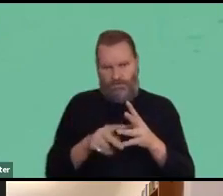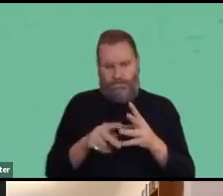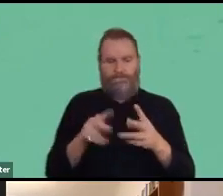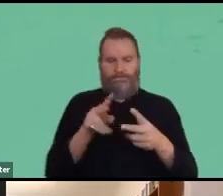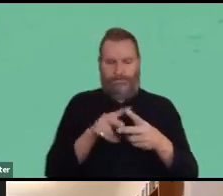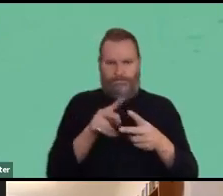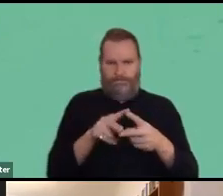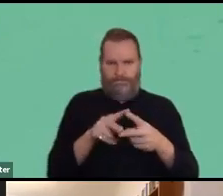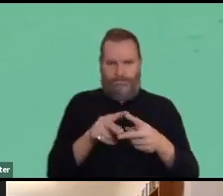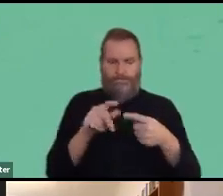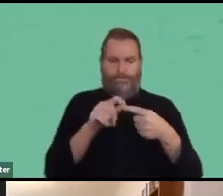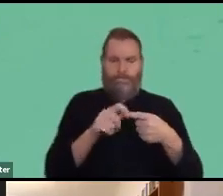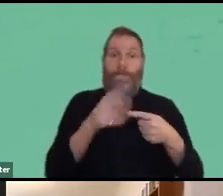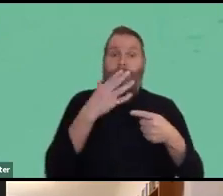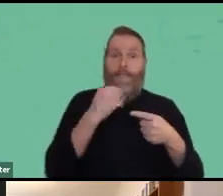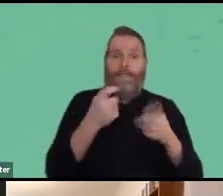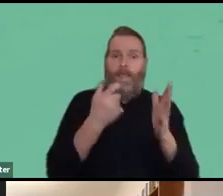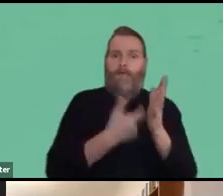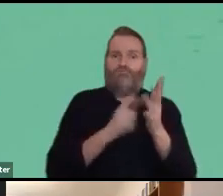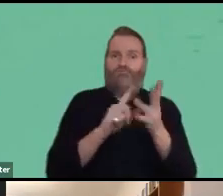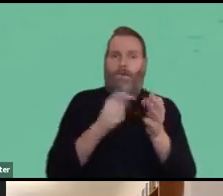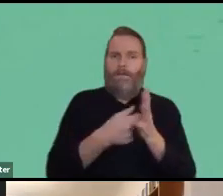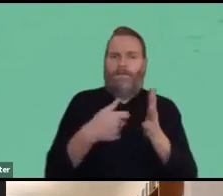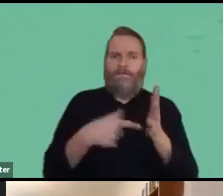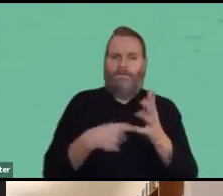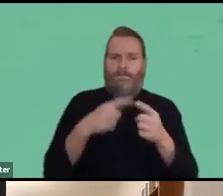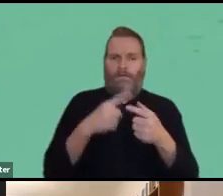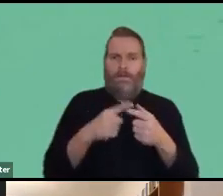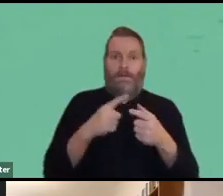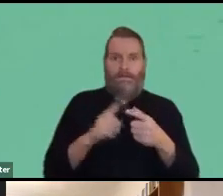Robert says the public sector is a massive employer in the northeast a part of the